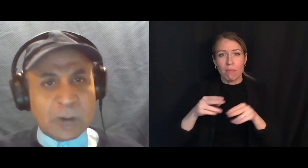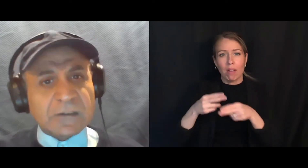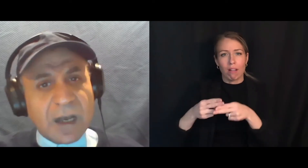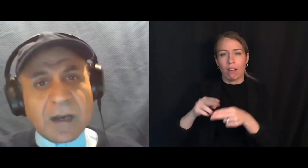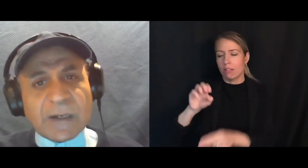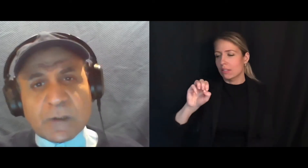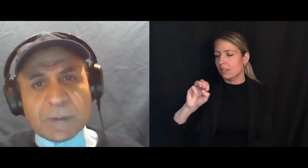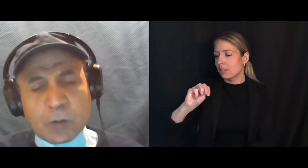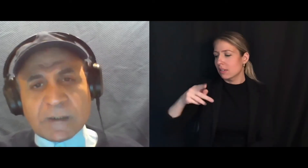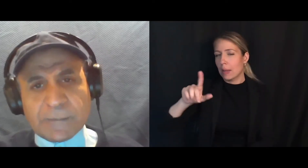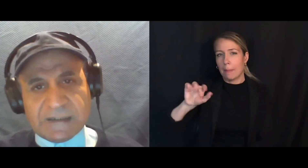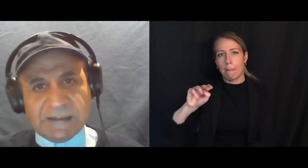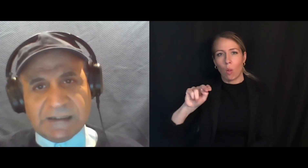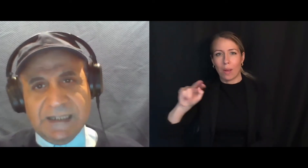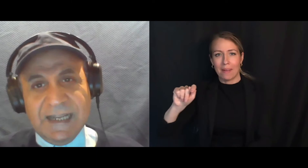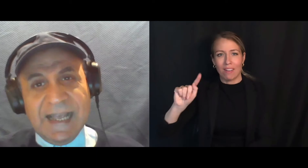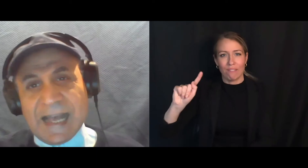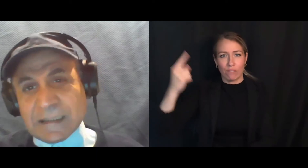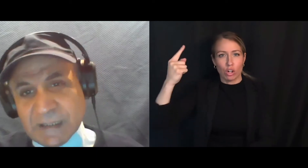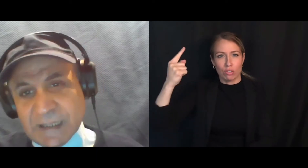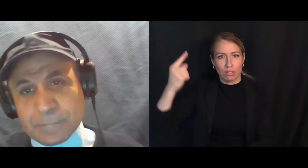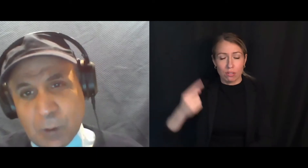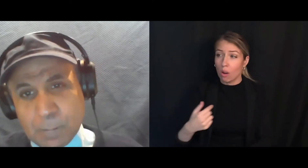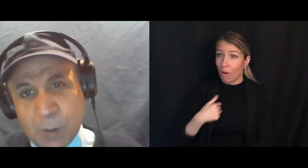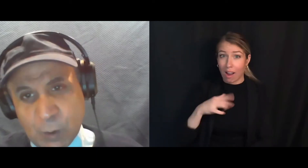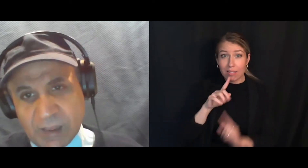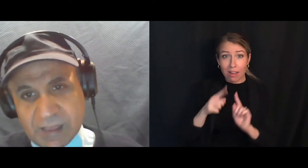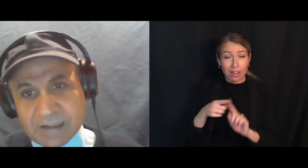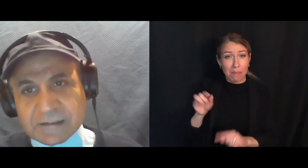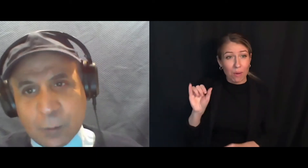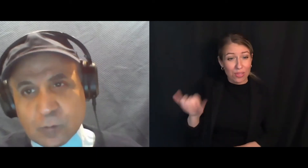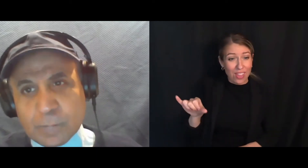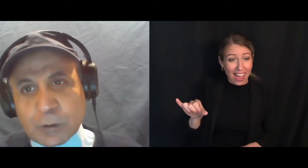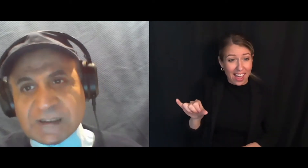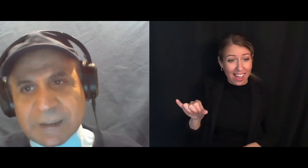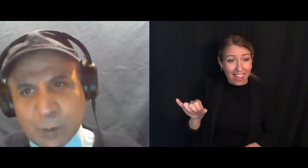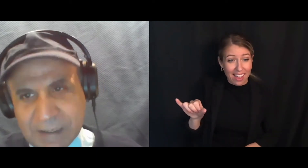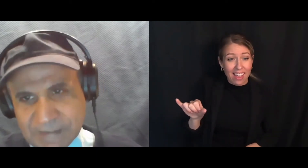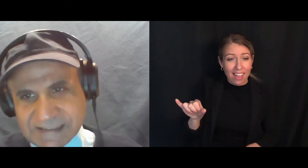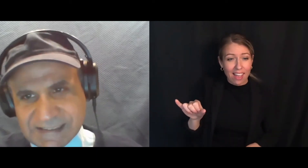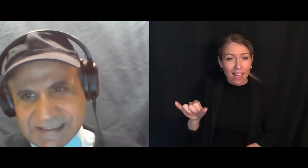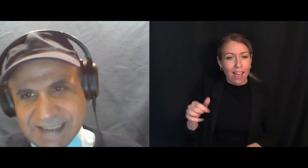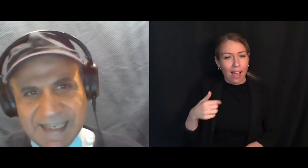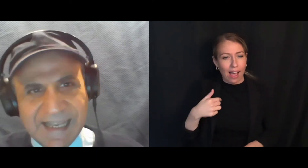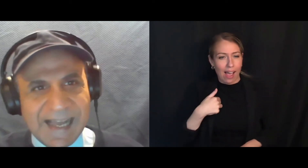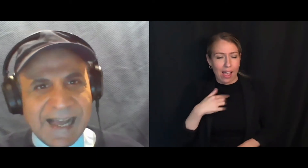When I talk about employment first, I mean it from both the workforce demographic